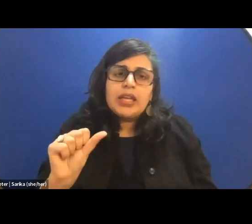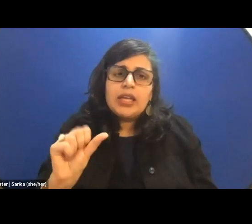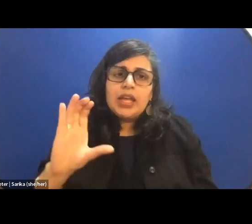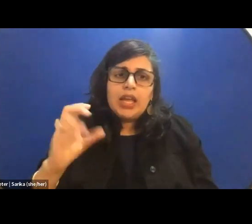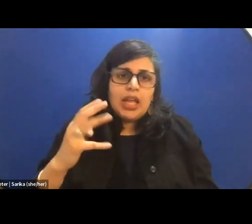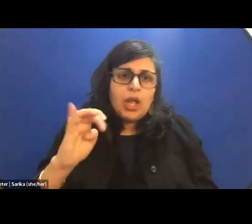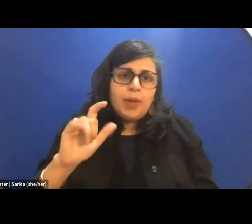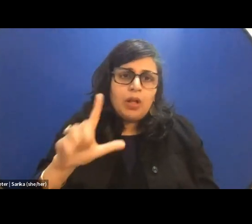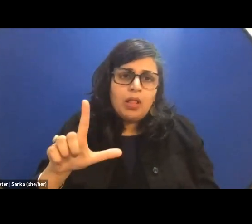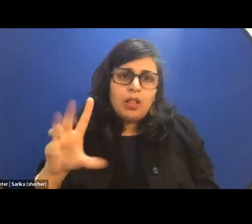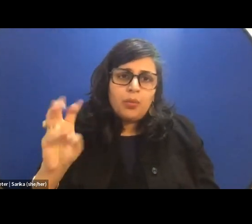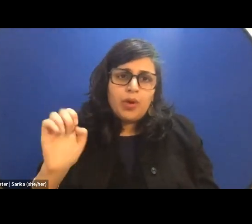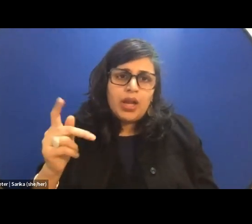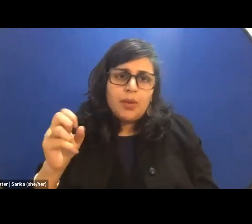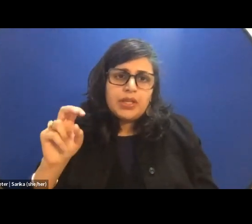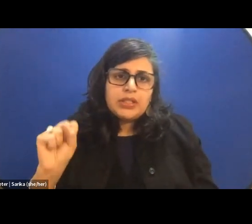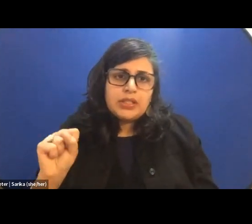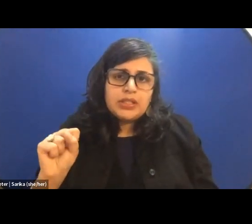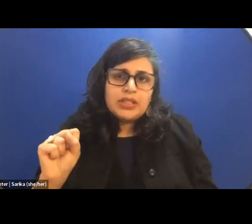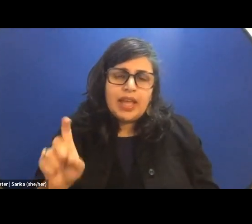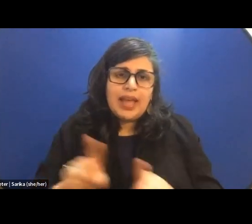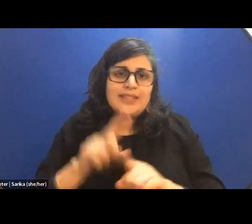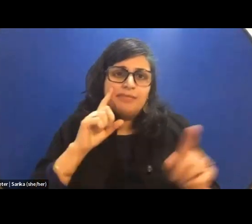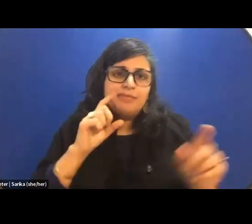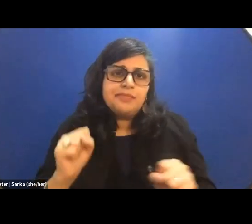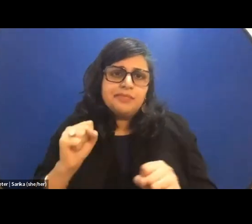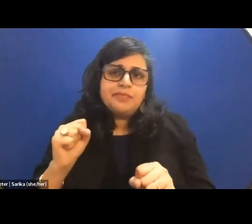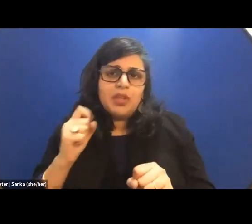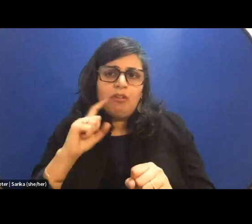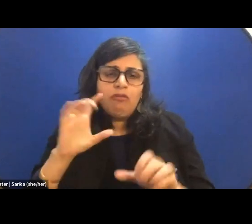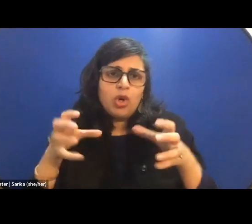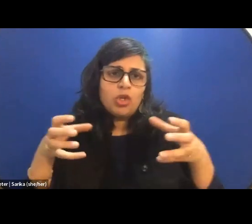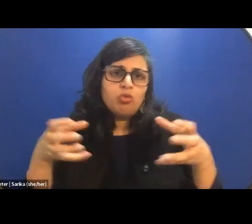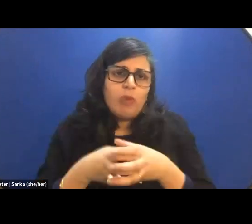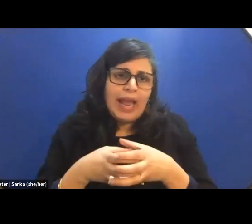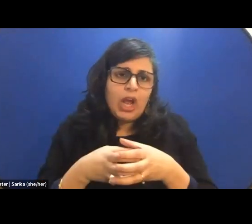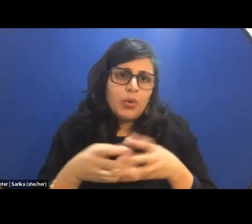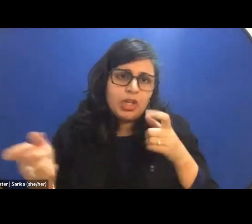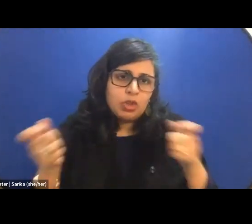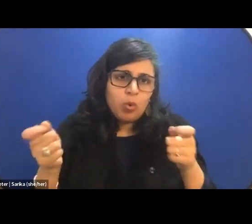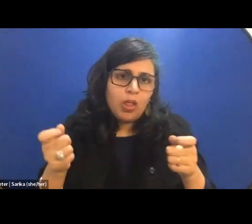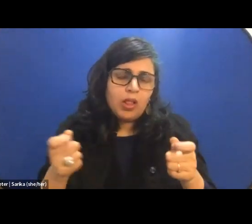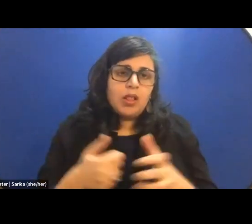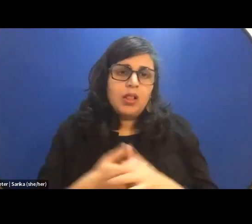children. I am strongly for banning the use of tear gas and chemical